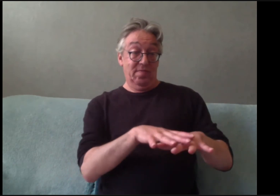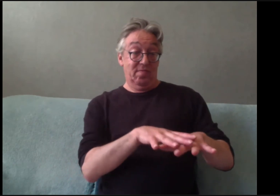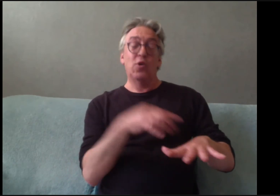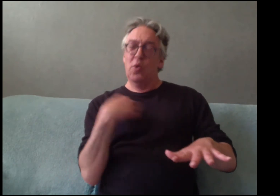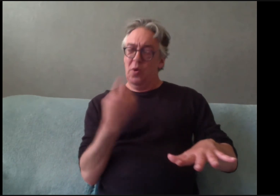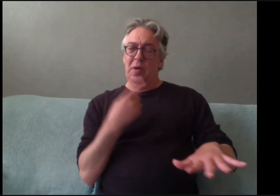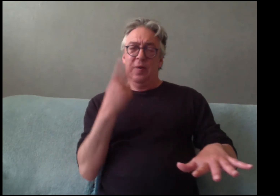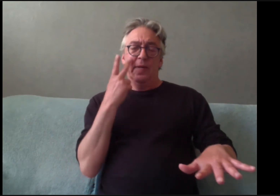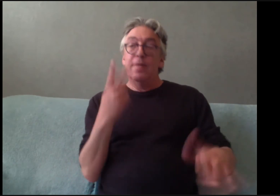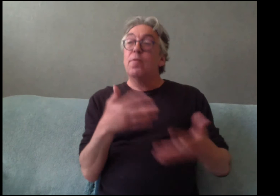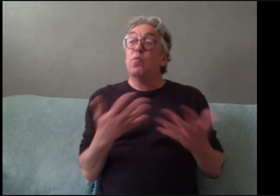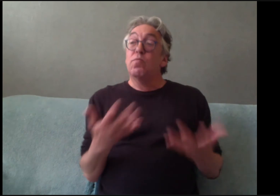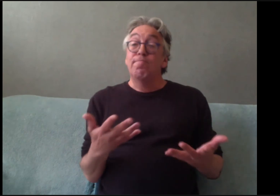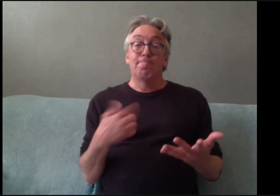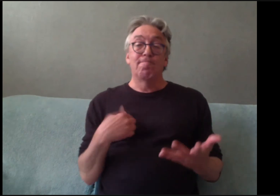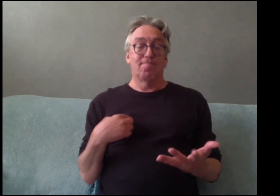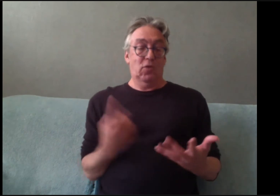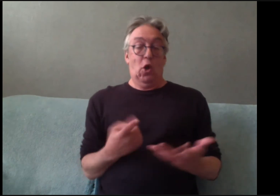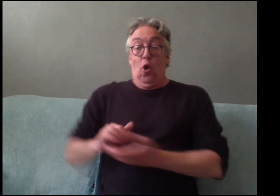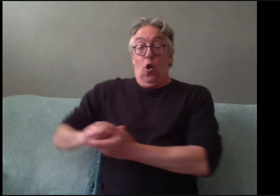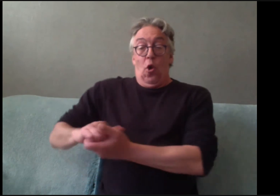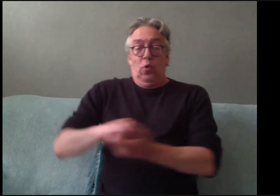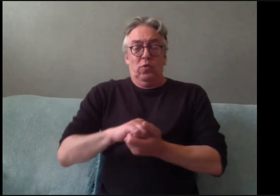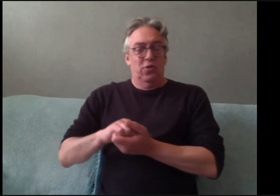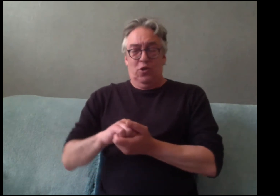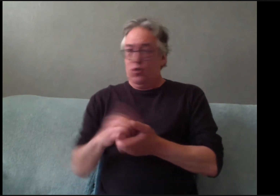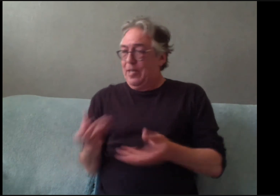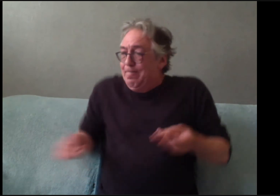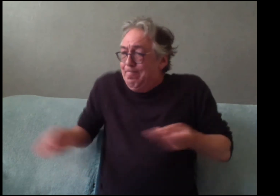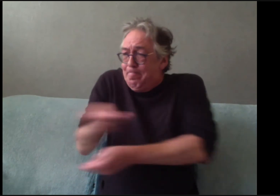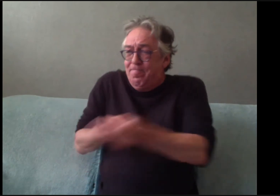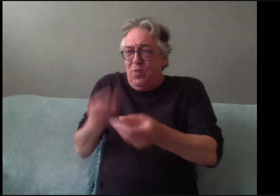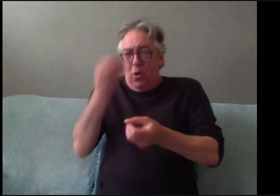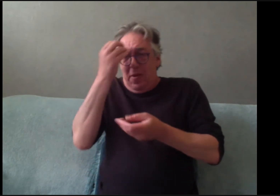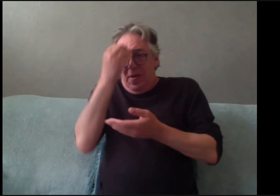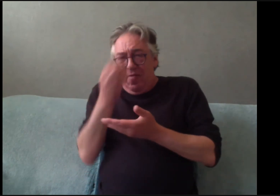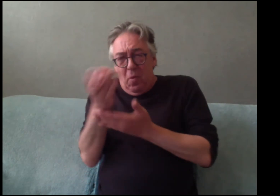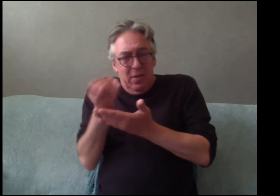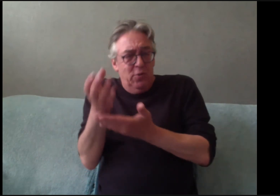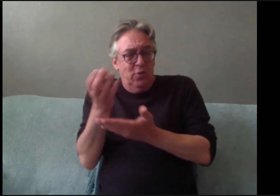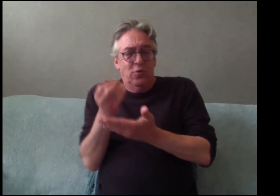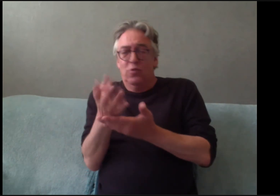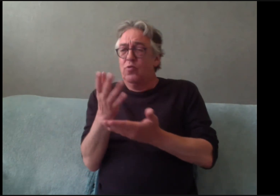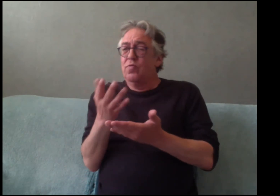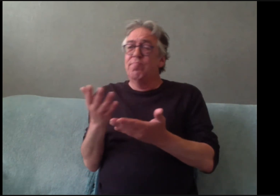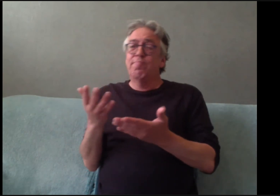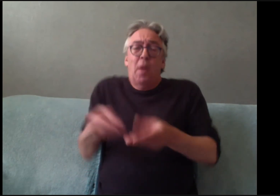to help autistic children and adults and to provide, for example,